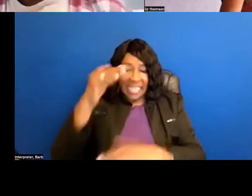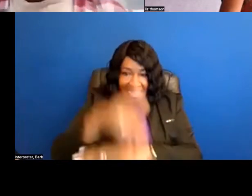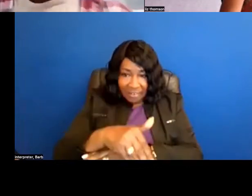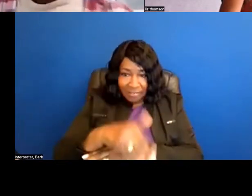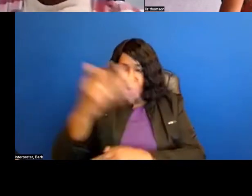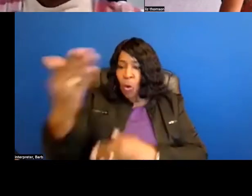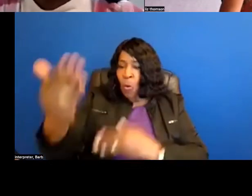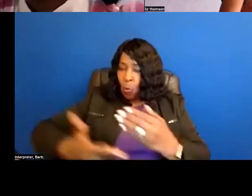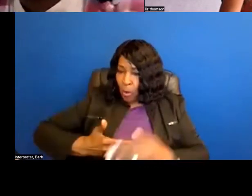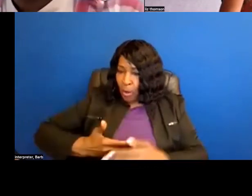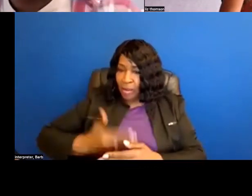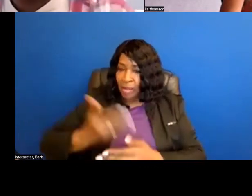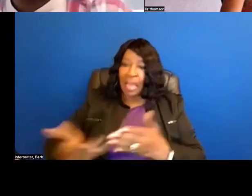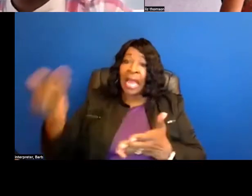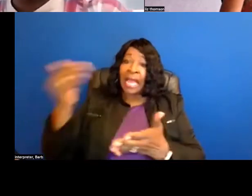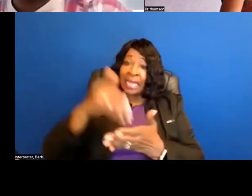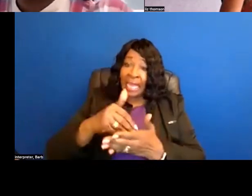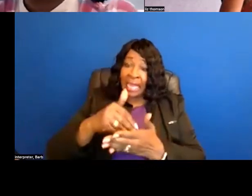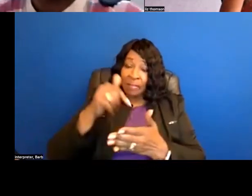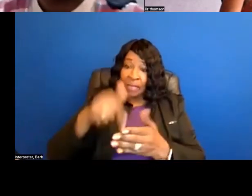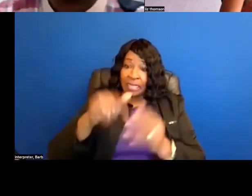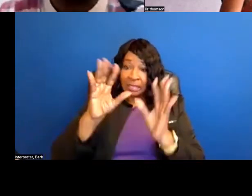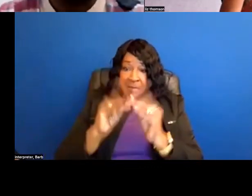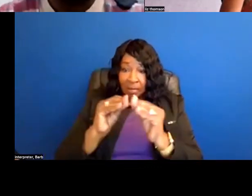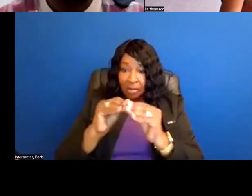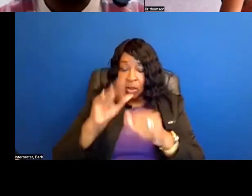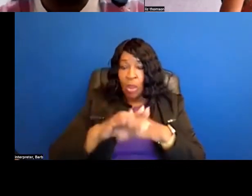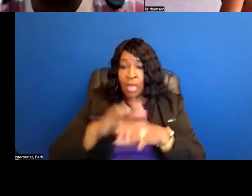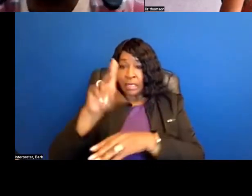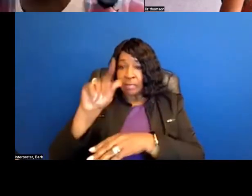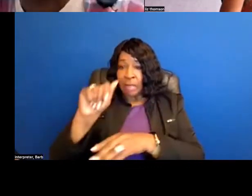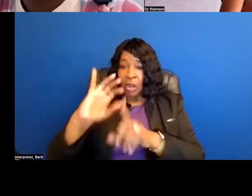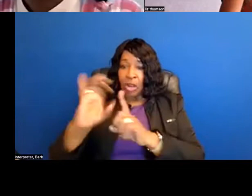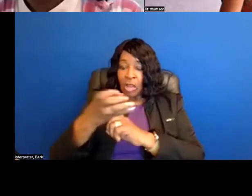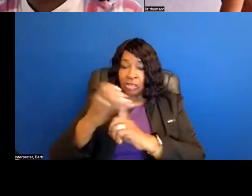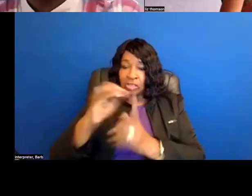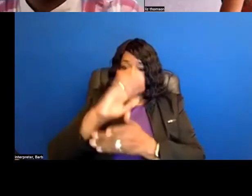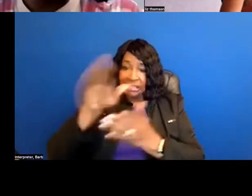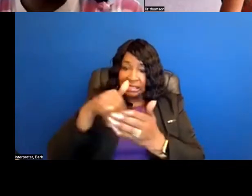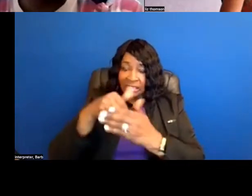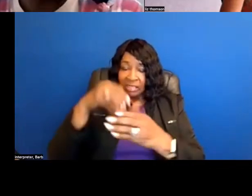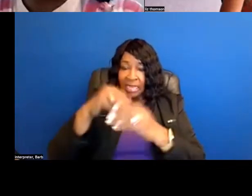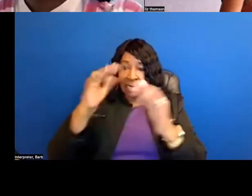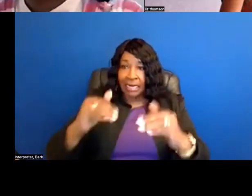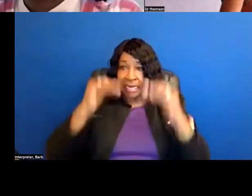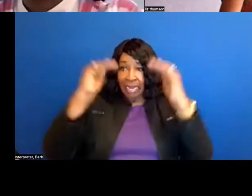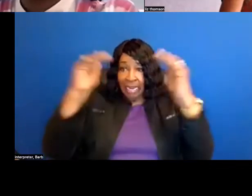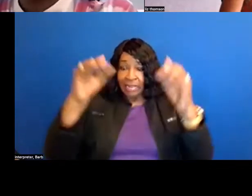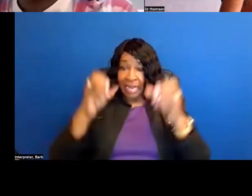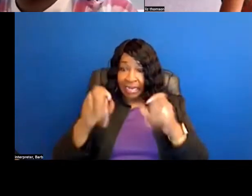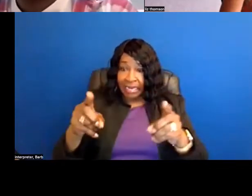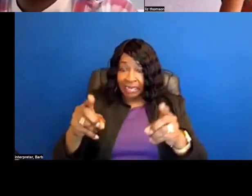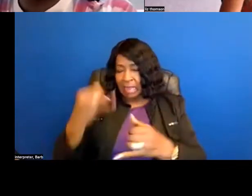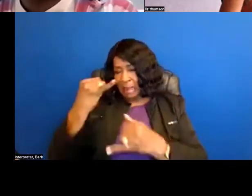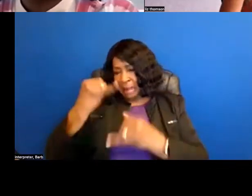Welcome again, to the Symposium on Disability Cultural Centers in Higher Education for our last session of day one.